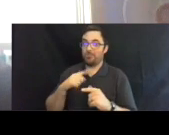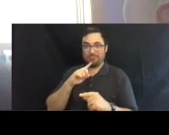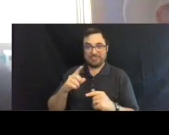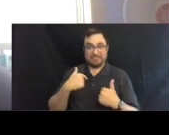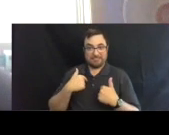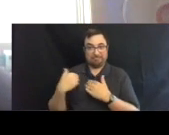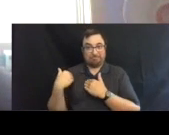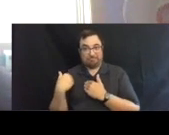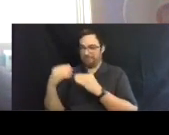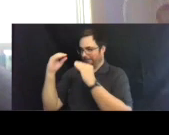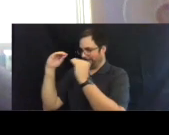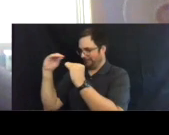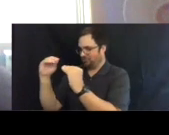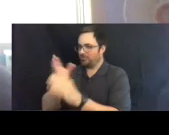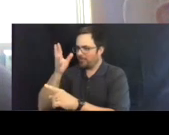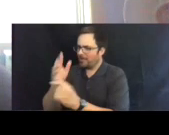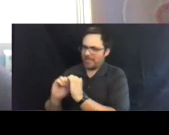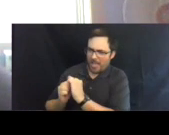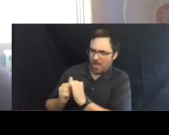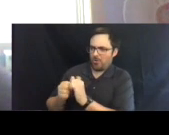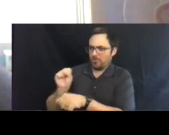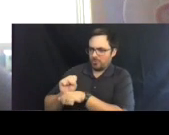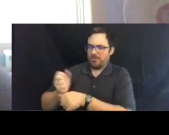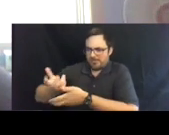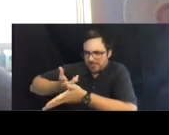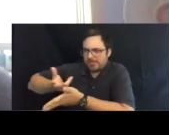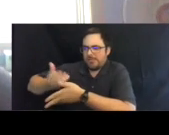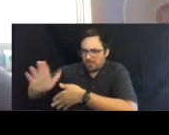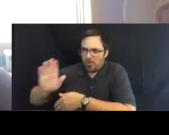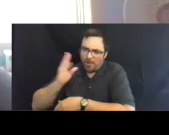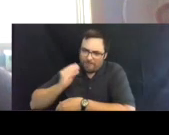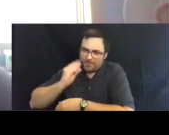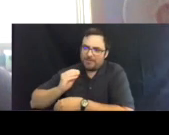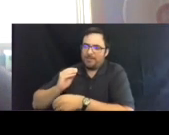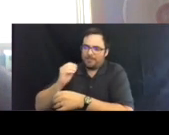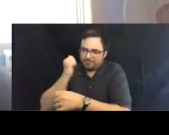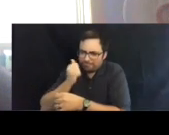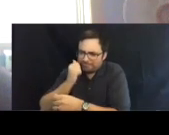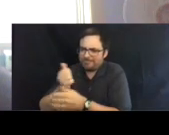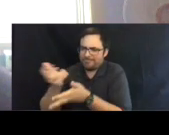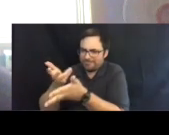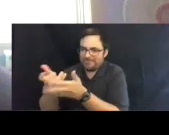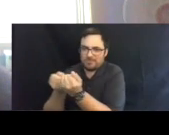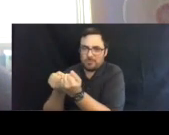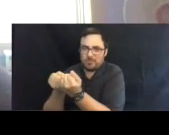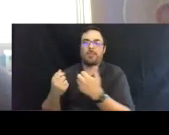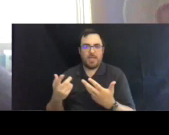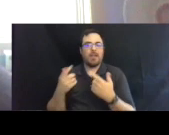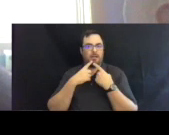work on those things in their everyday life that made all of the progress. And if you're working on a team